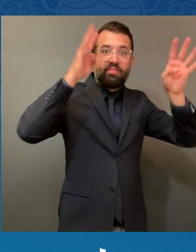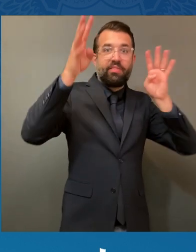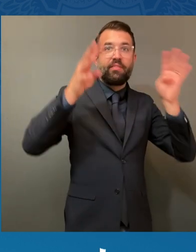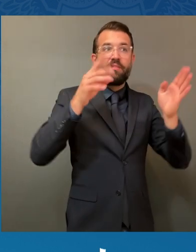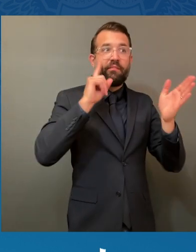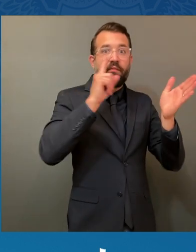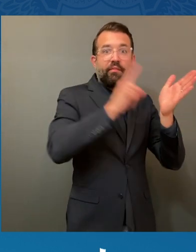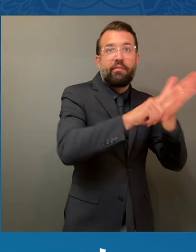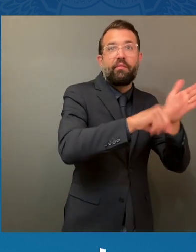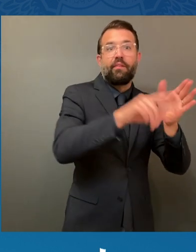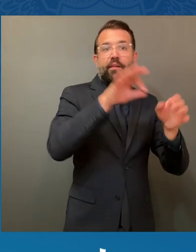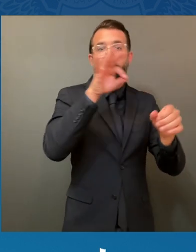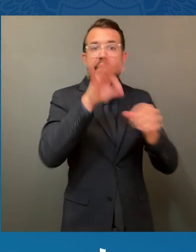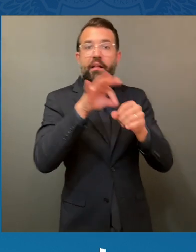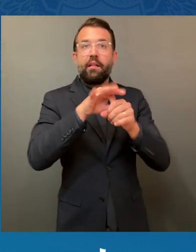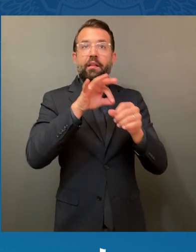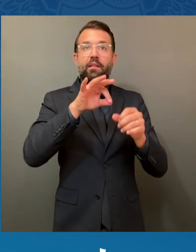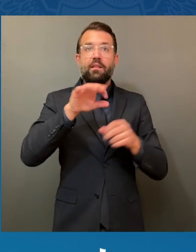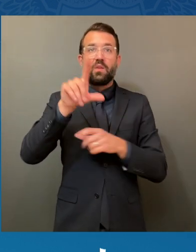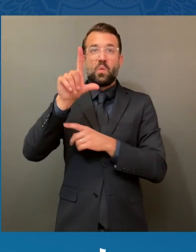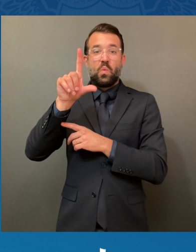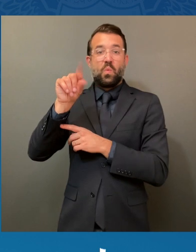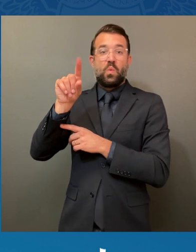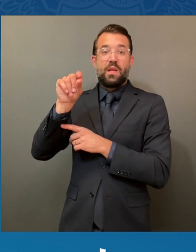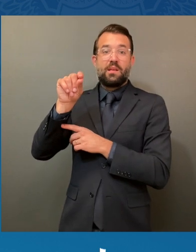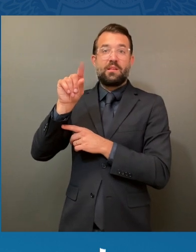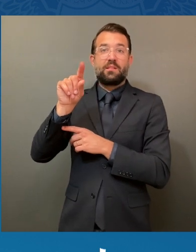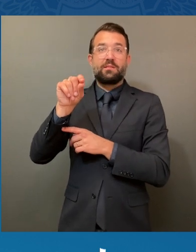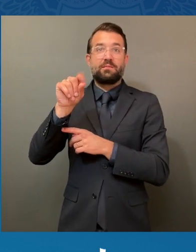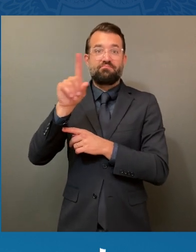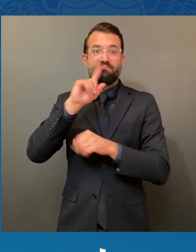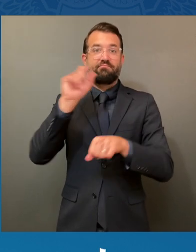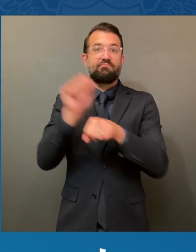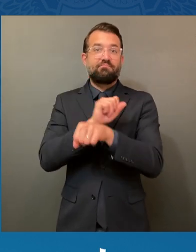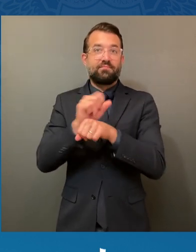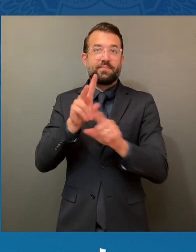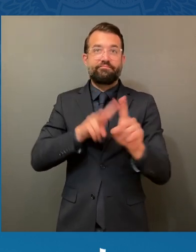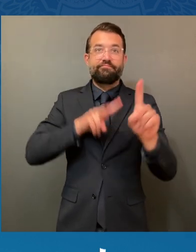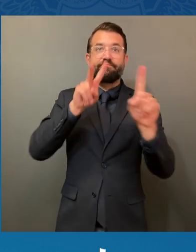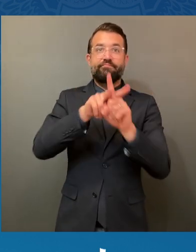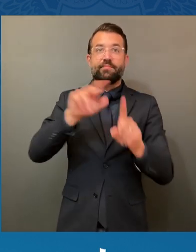an amicus urging the Supreme Court to reject constitutional -- or con- --